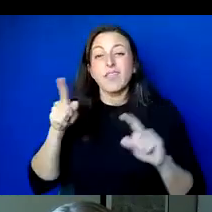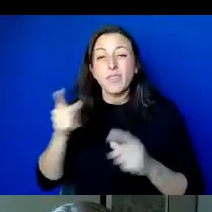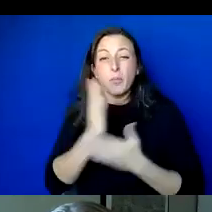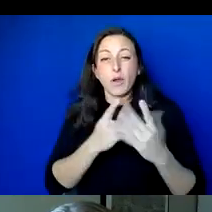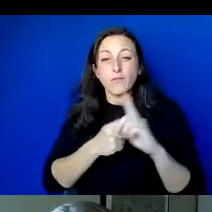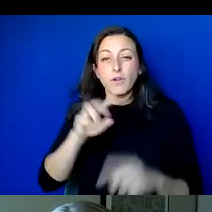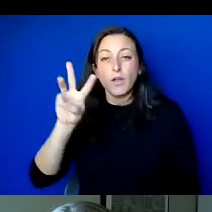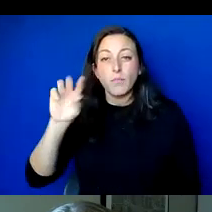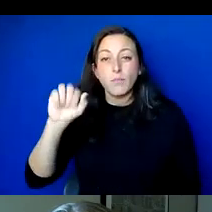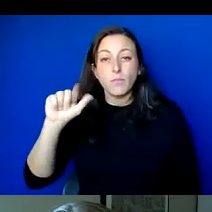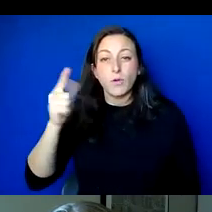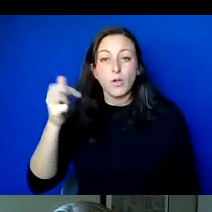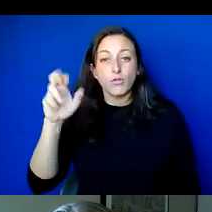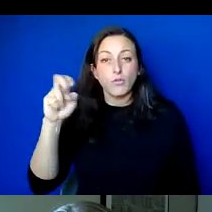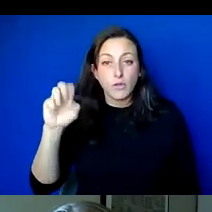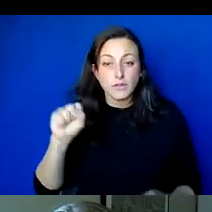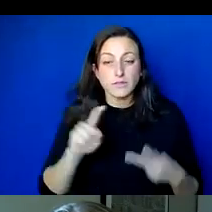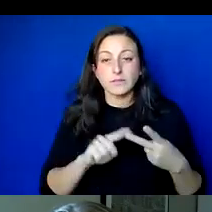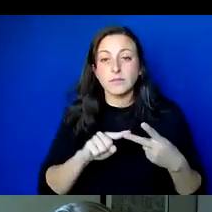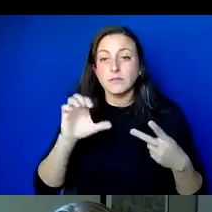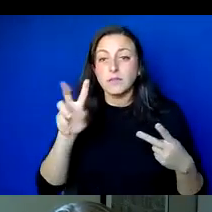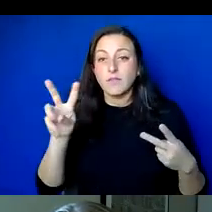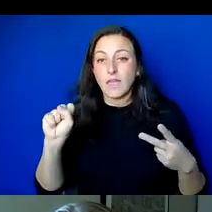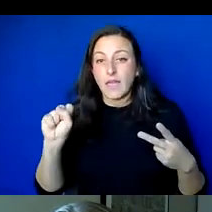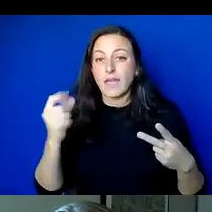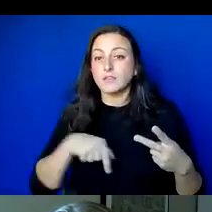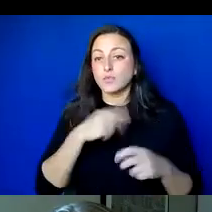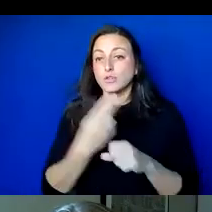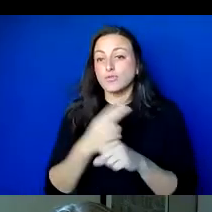we're only taking about half of it that they don't need for the long-term care facility program.